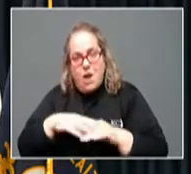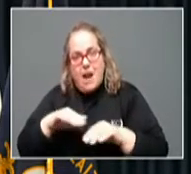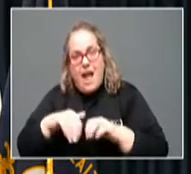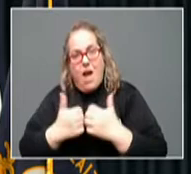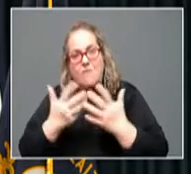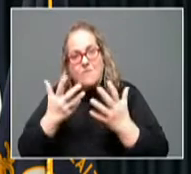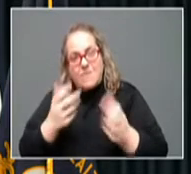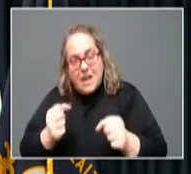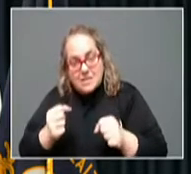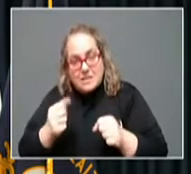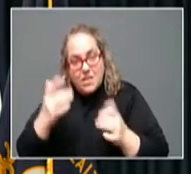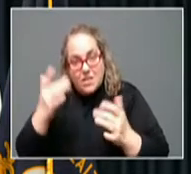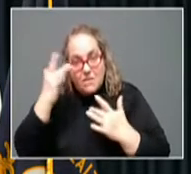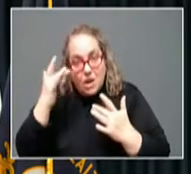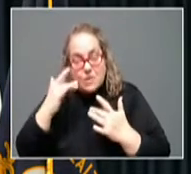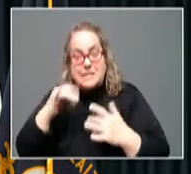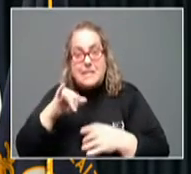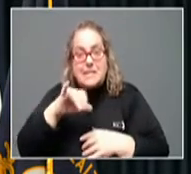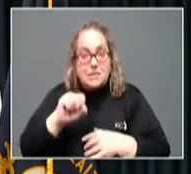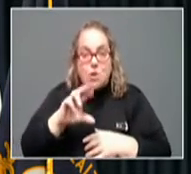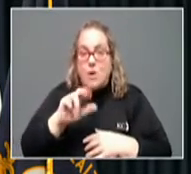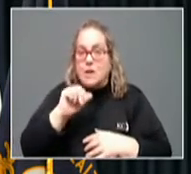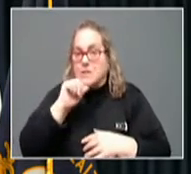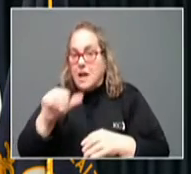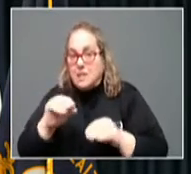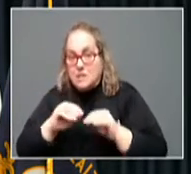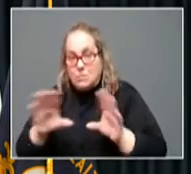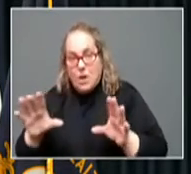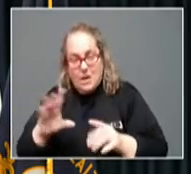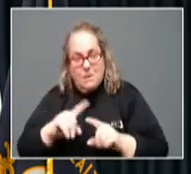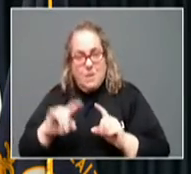spreading. But I also think, you know, looking at that case, numbers of